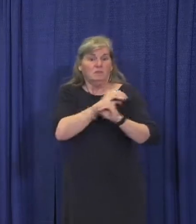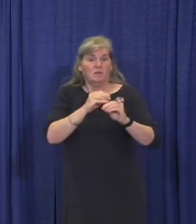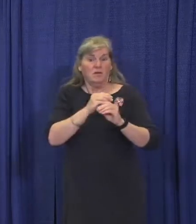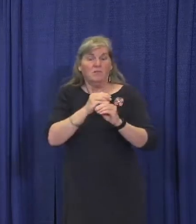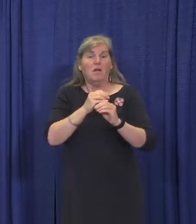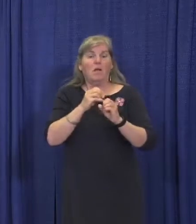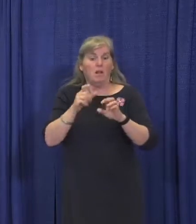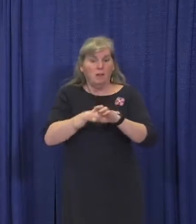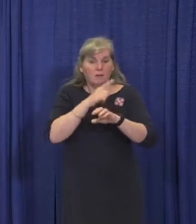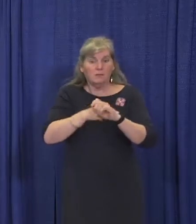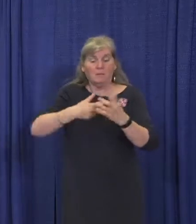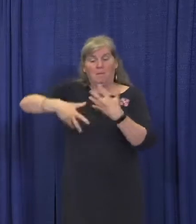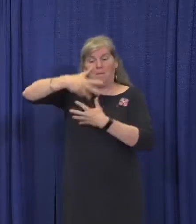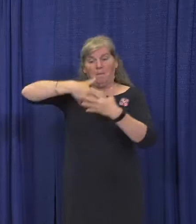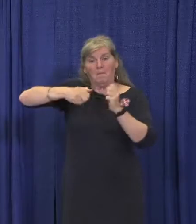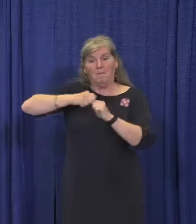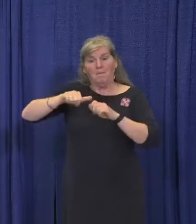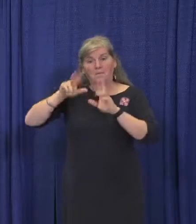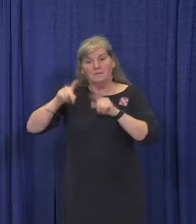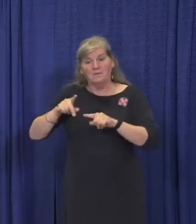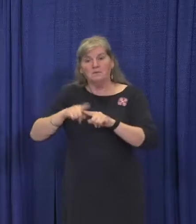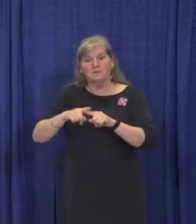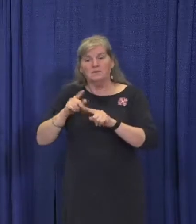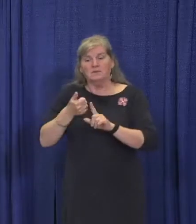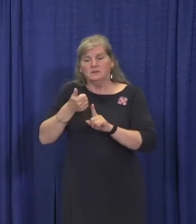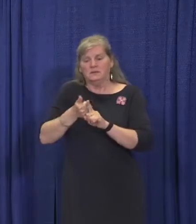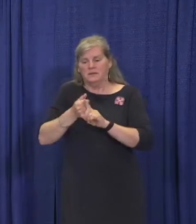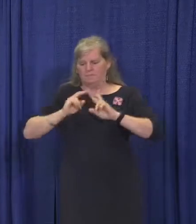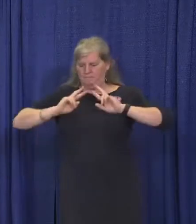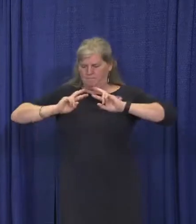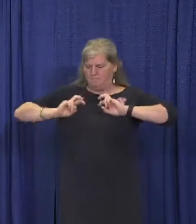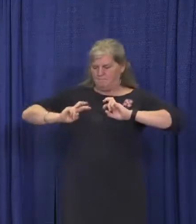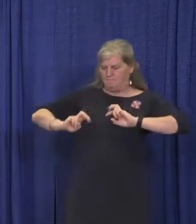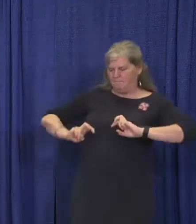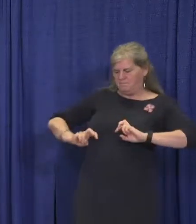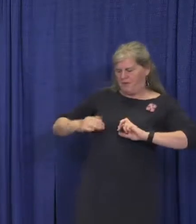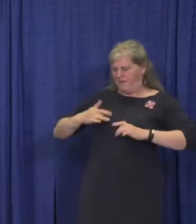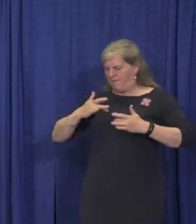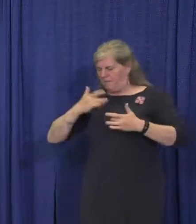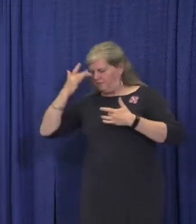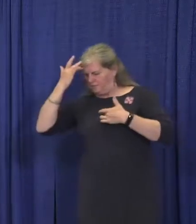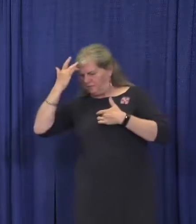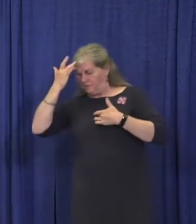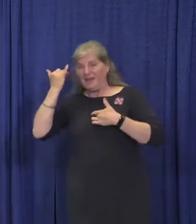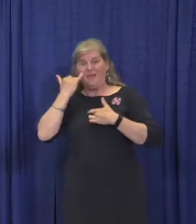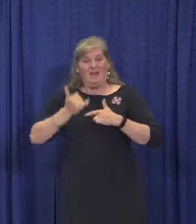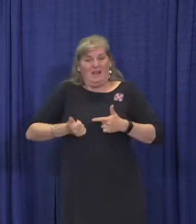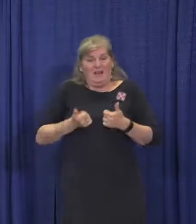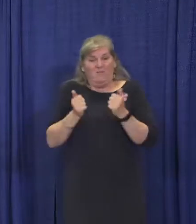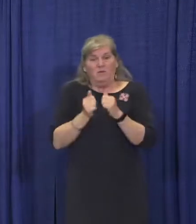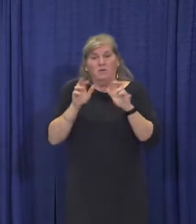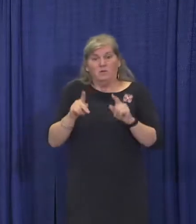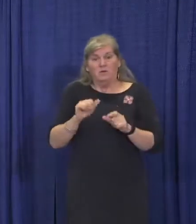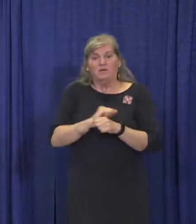had prolonged household contact should self monitor for symptoms. Household contacts including